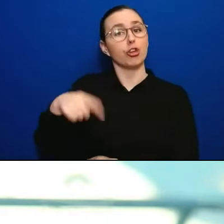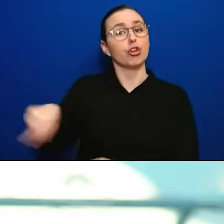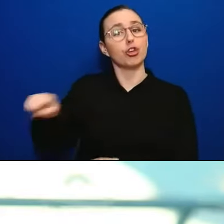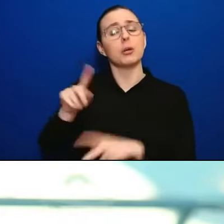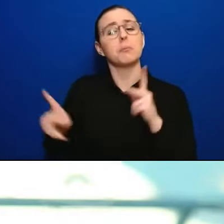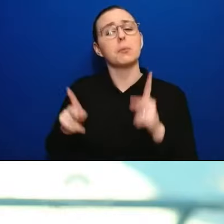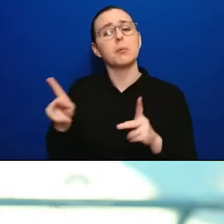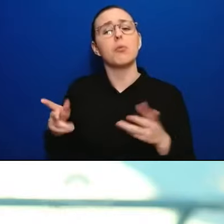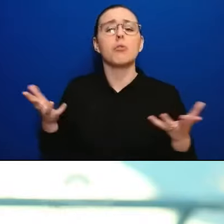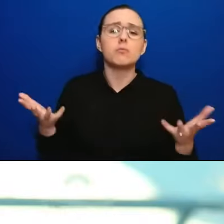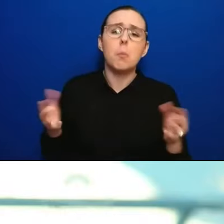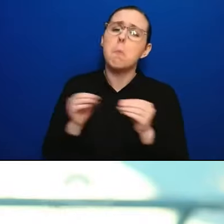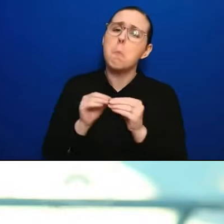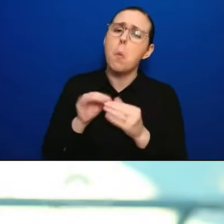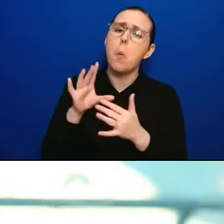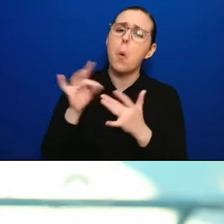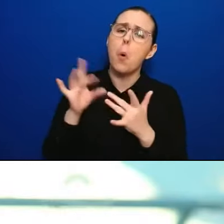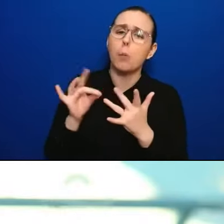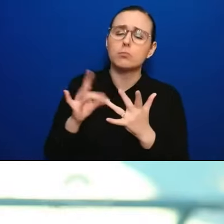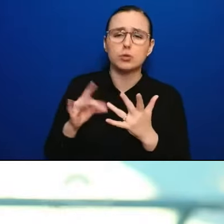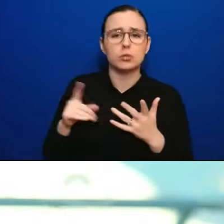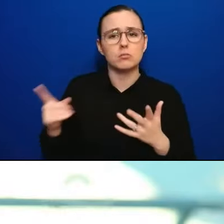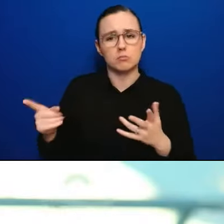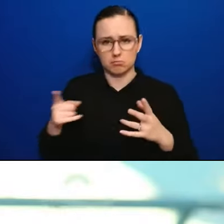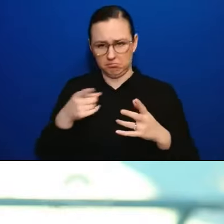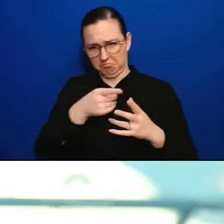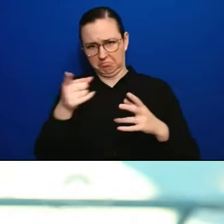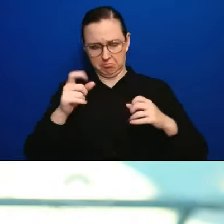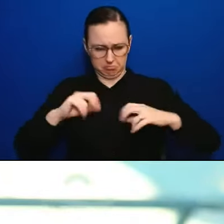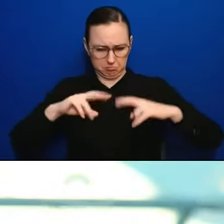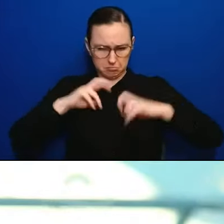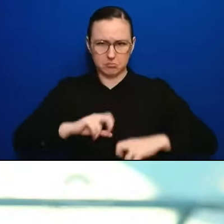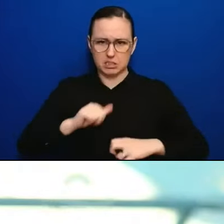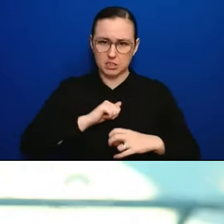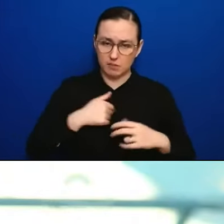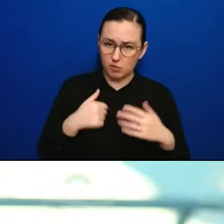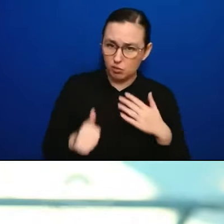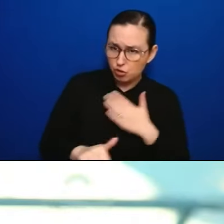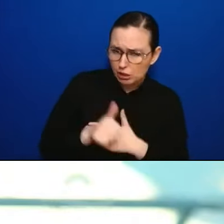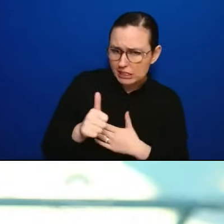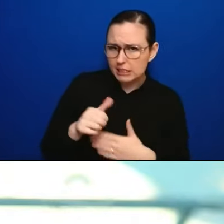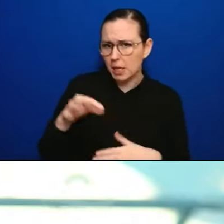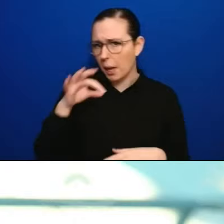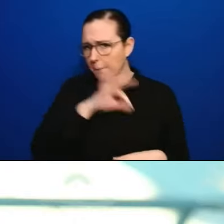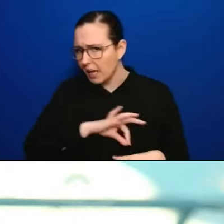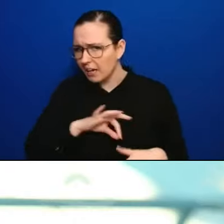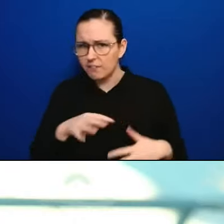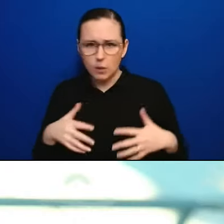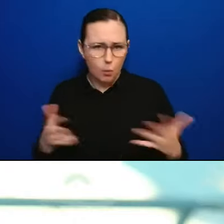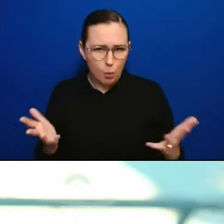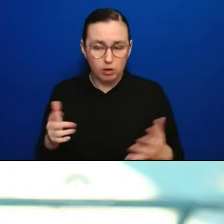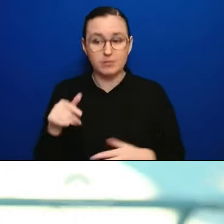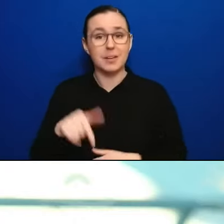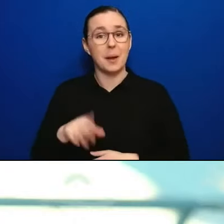illness. And for others, it is in NASI's opinion more of an optional